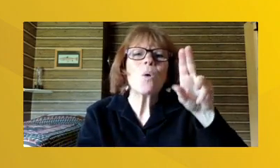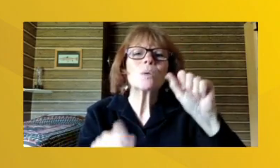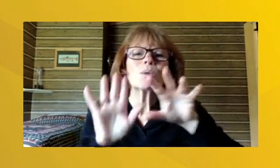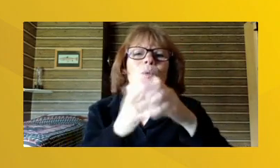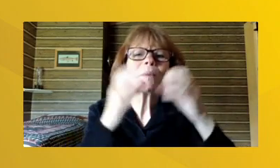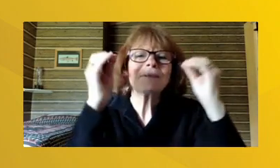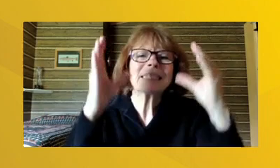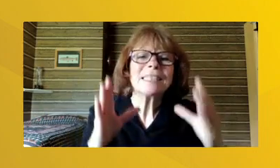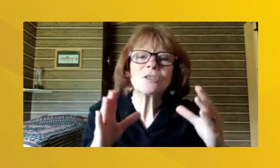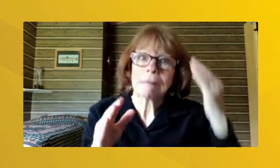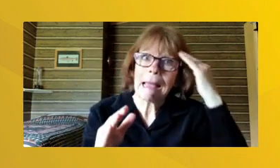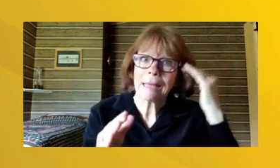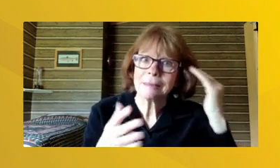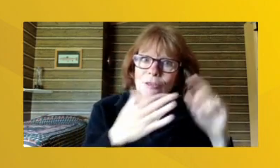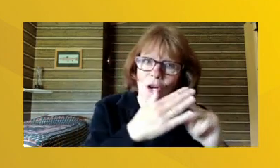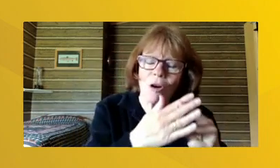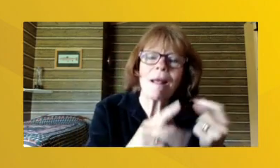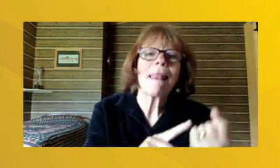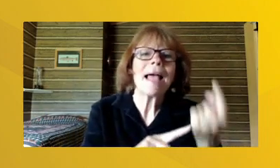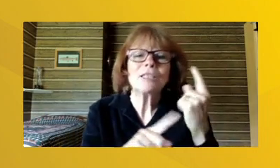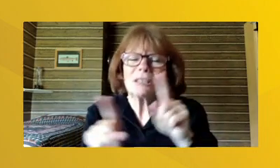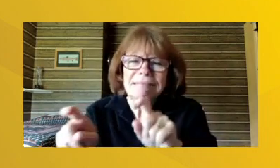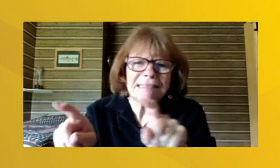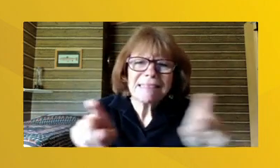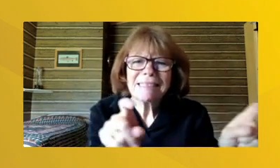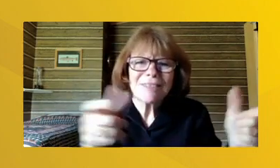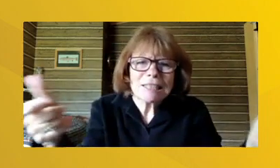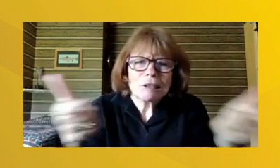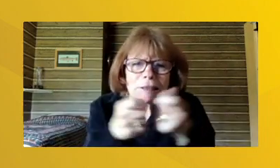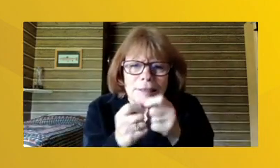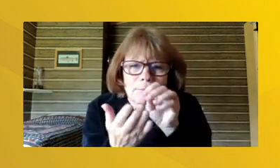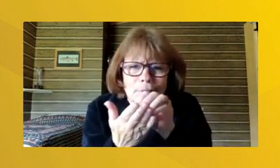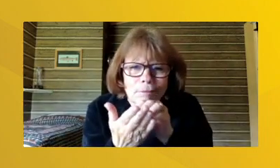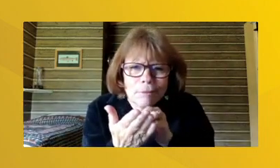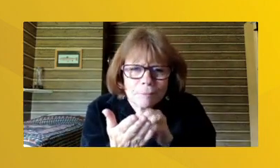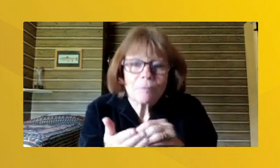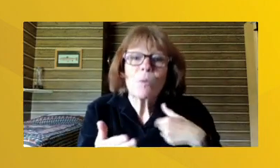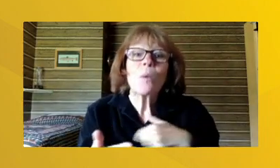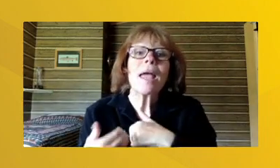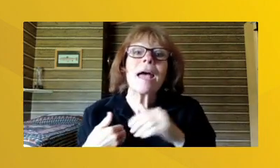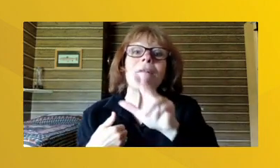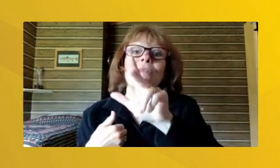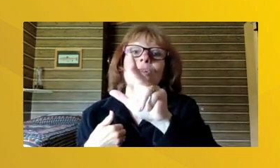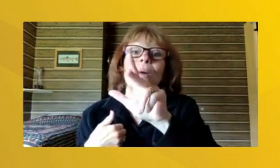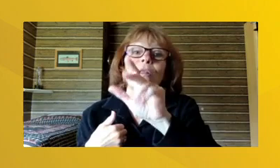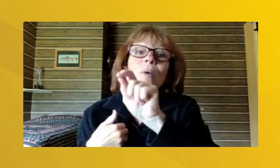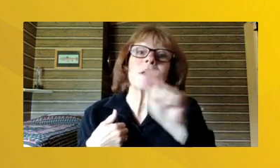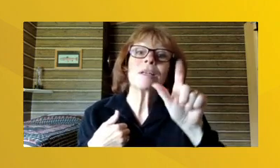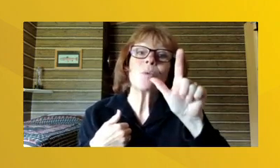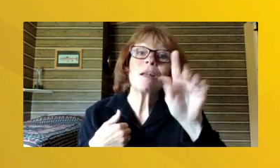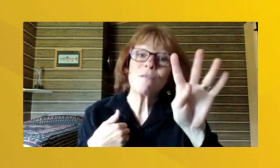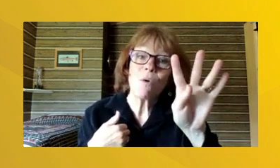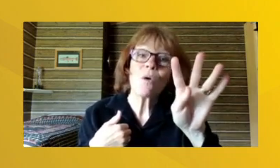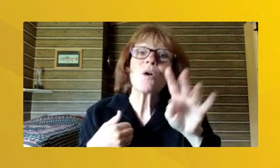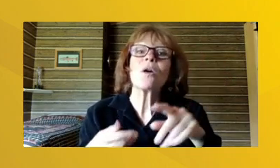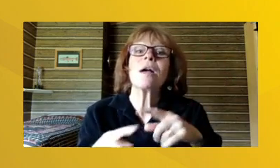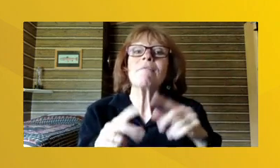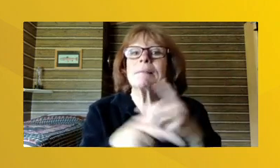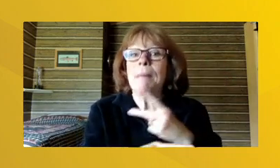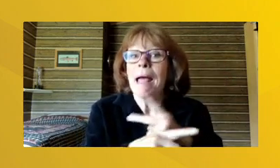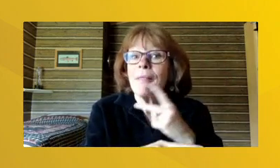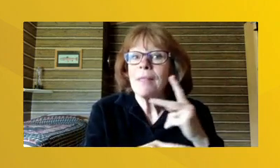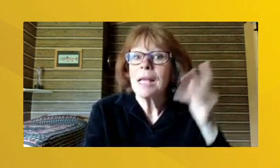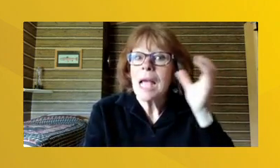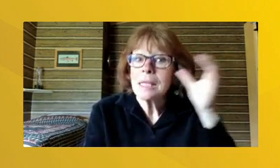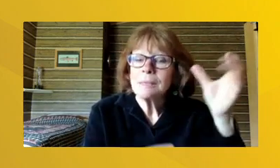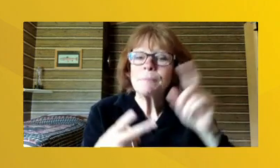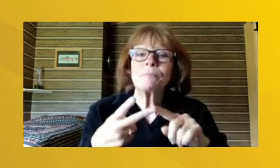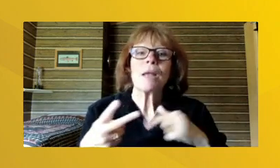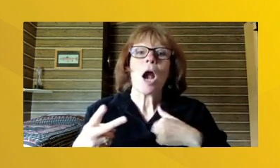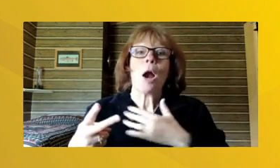And so our 2023/24 content units for pre-K will be math concepts, our bodies and five